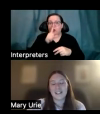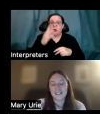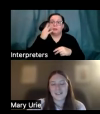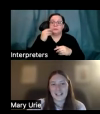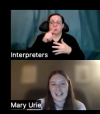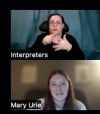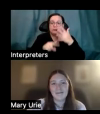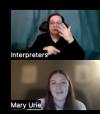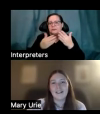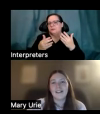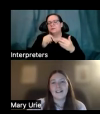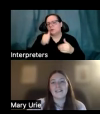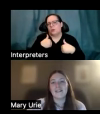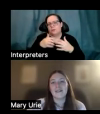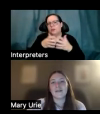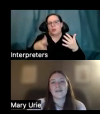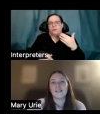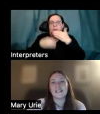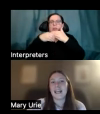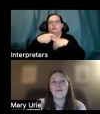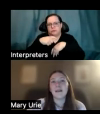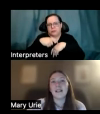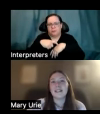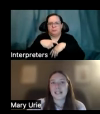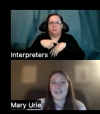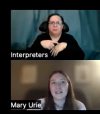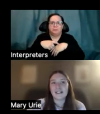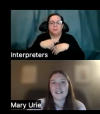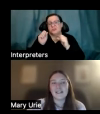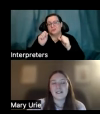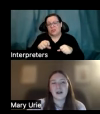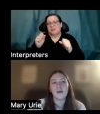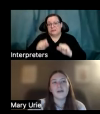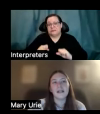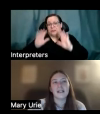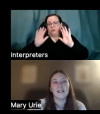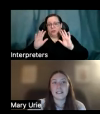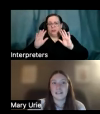lot of extra time. And so it can be a sacrifice to go and give